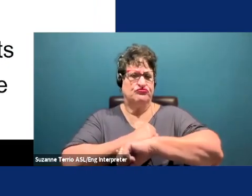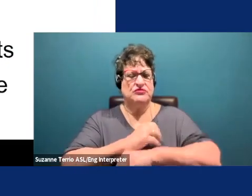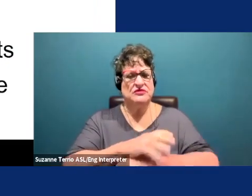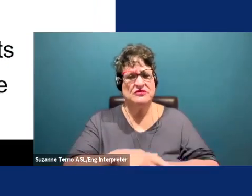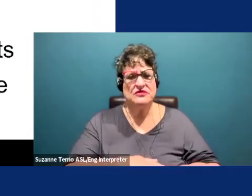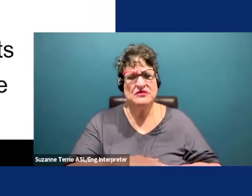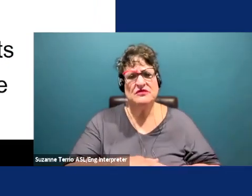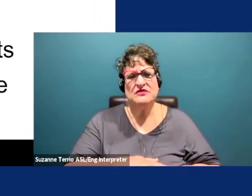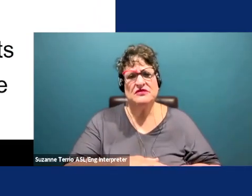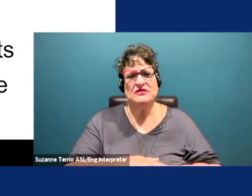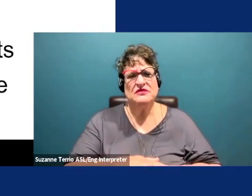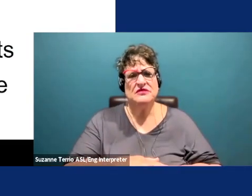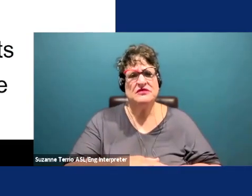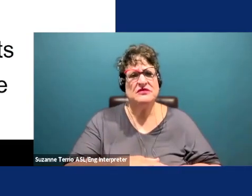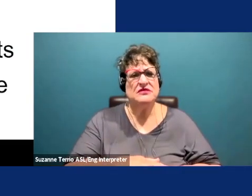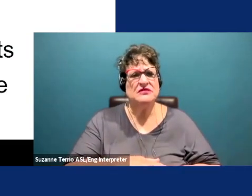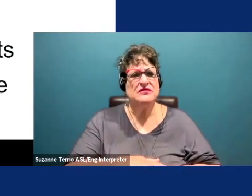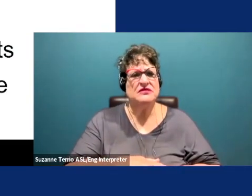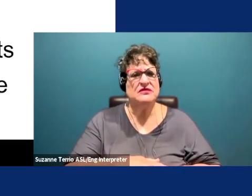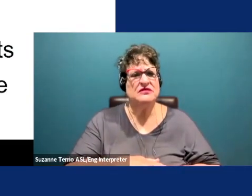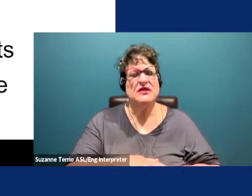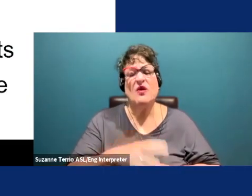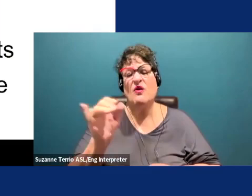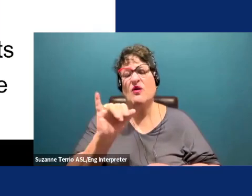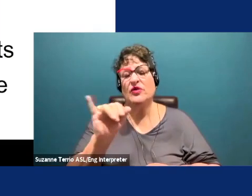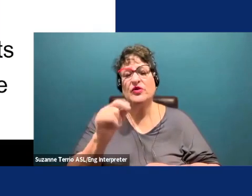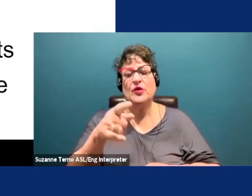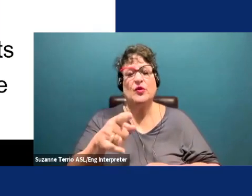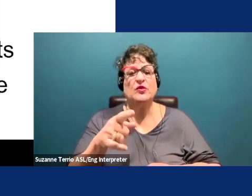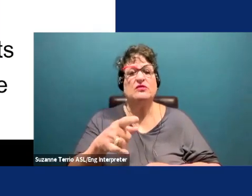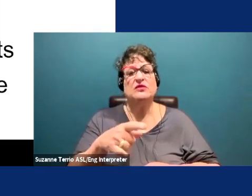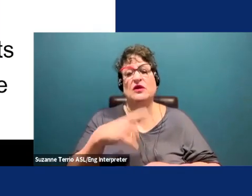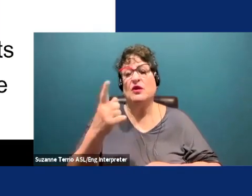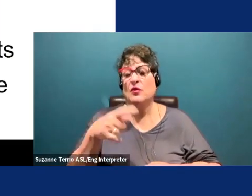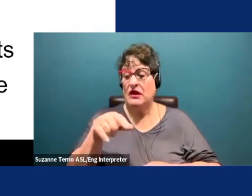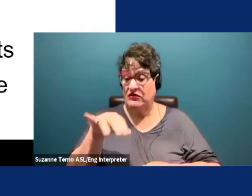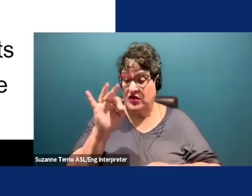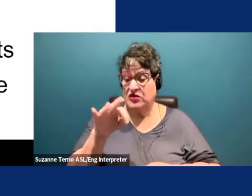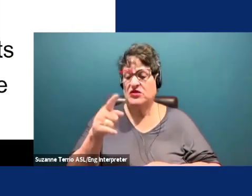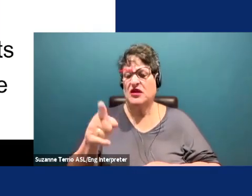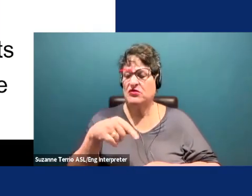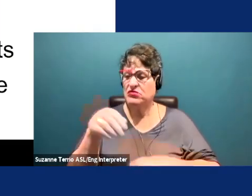We also once we find out what a person's disability related needs are,